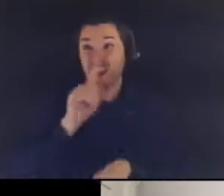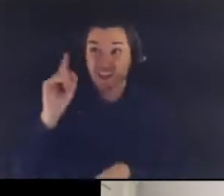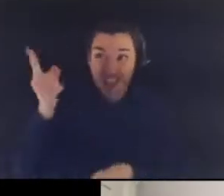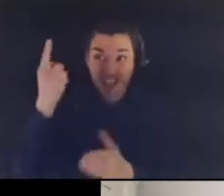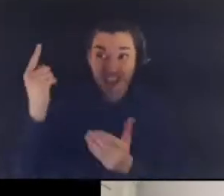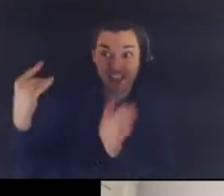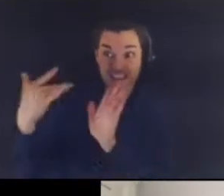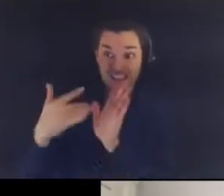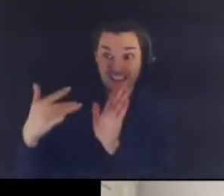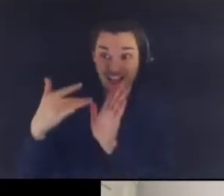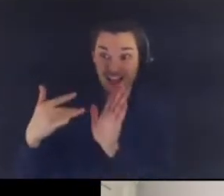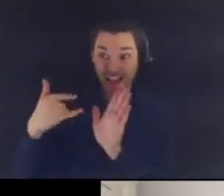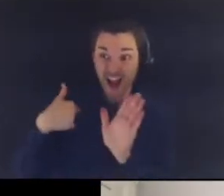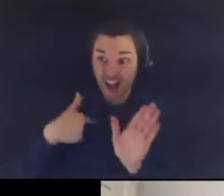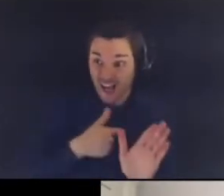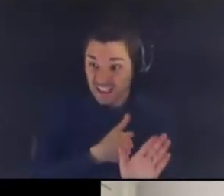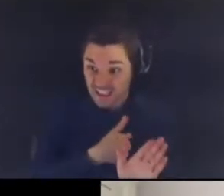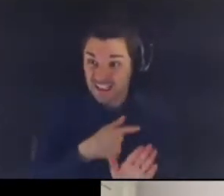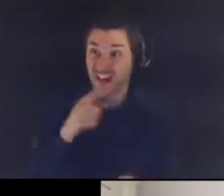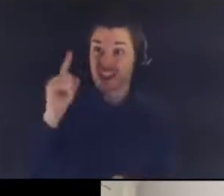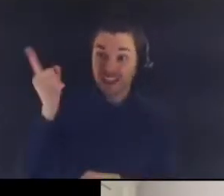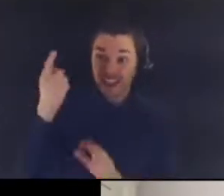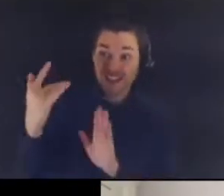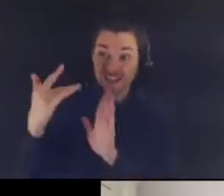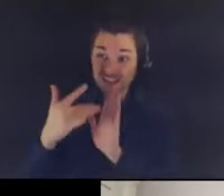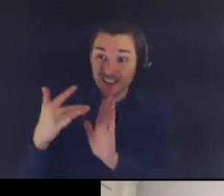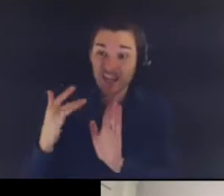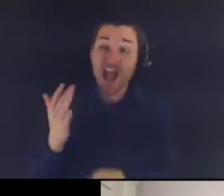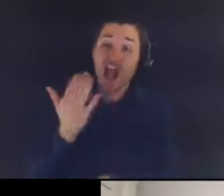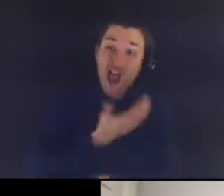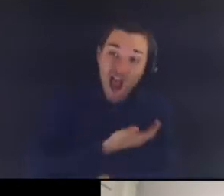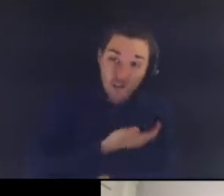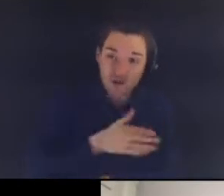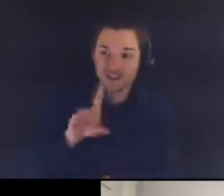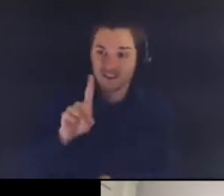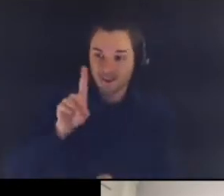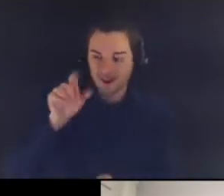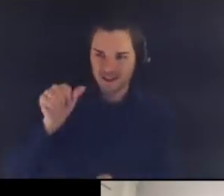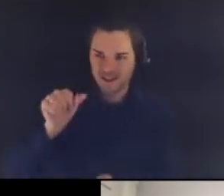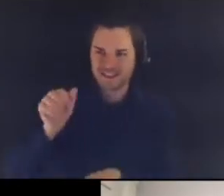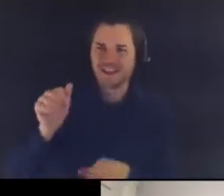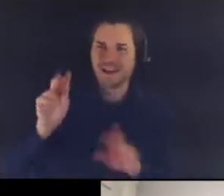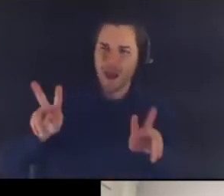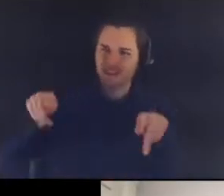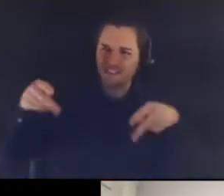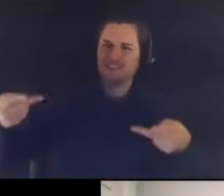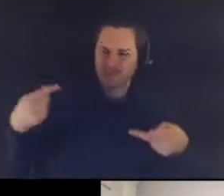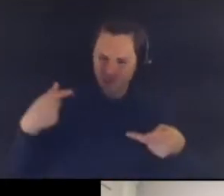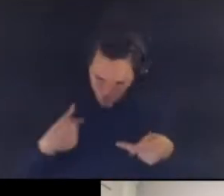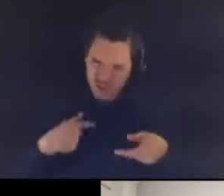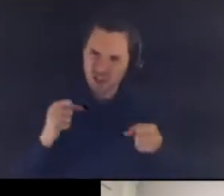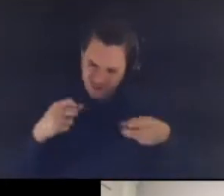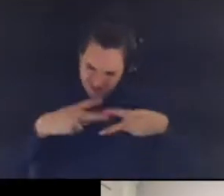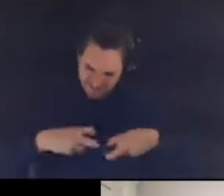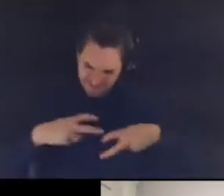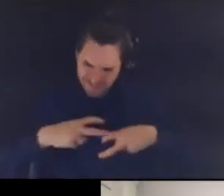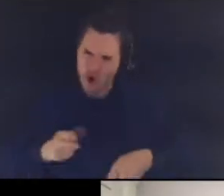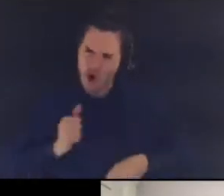disabilities, and we should be able to study our disabilities our damn selves. So that is all I have to say.